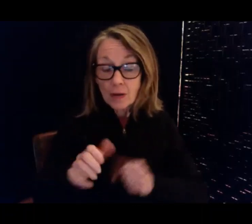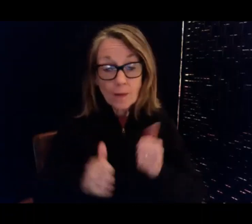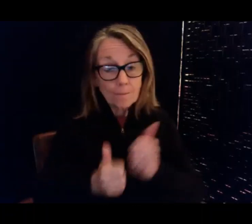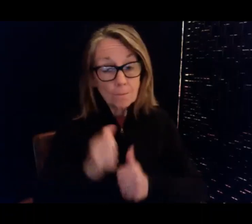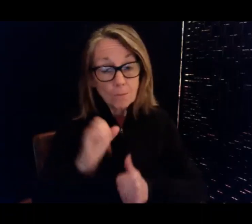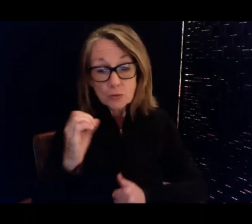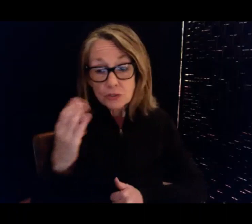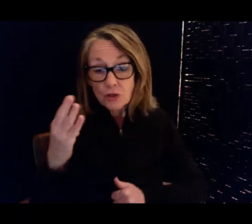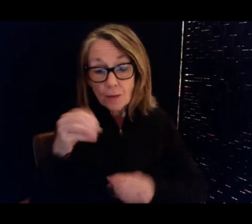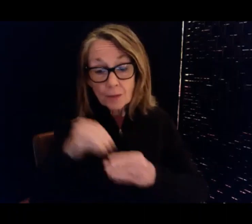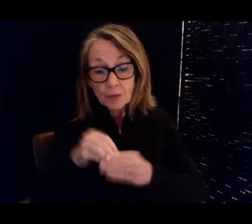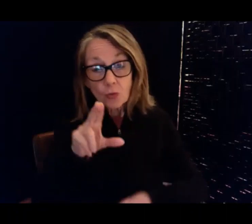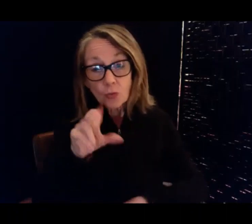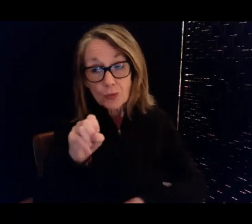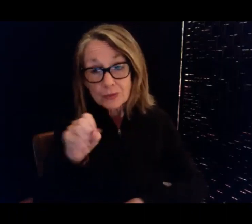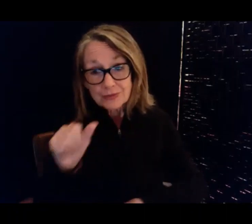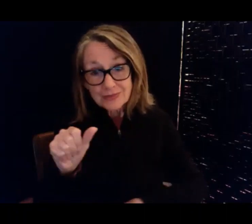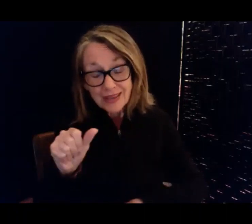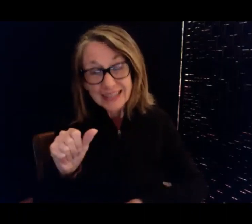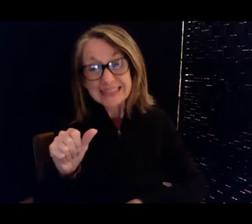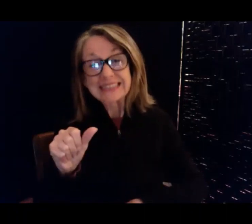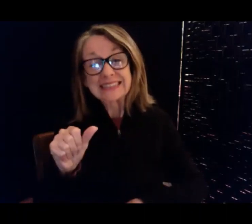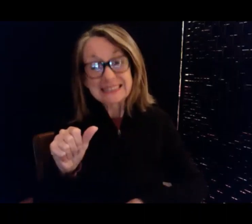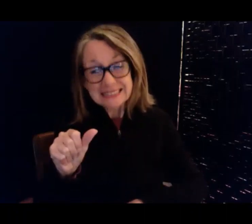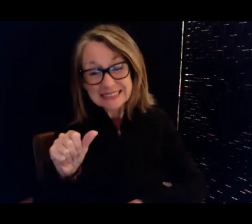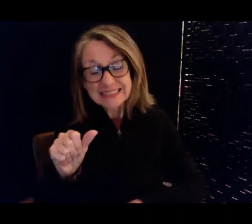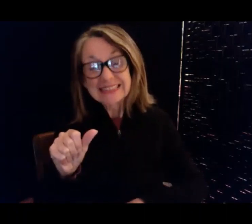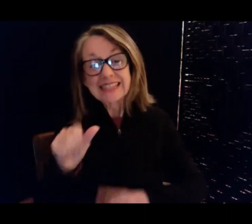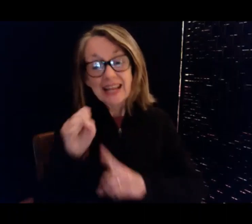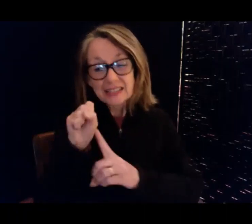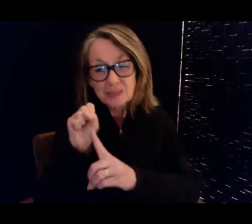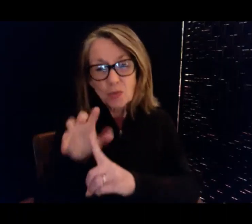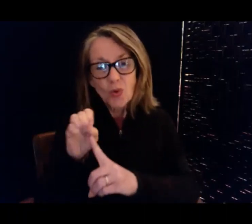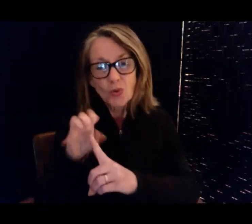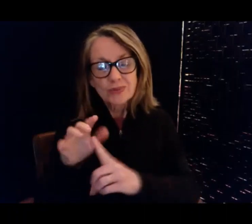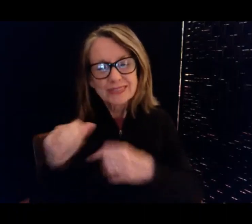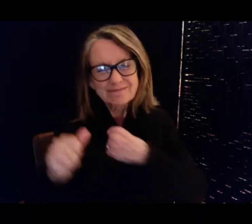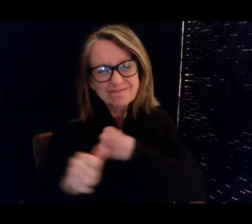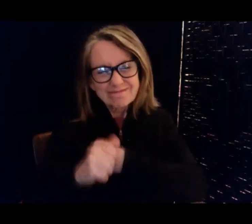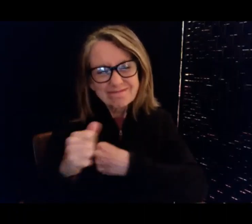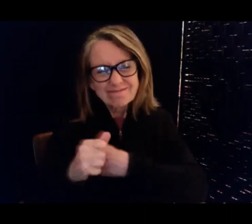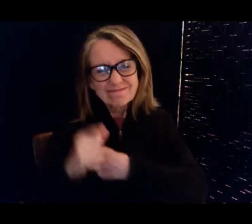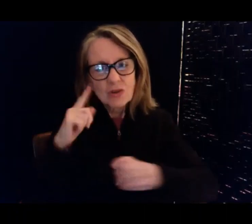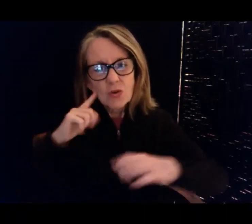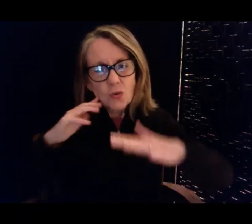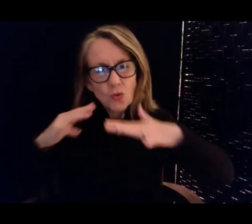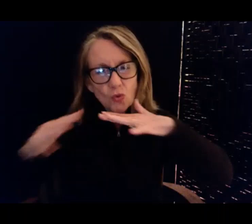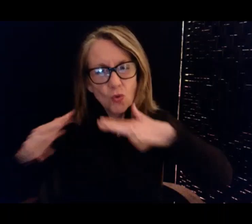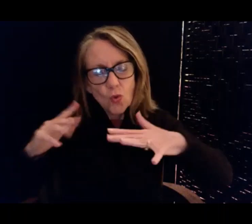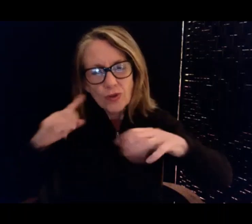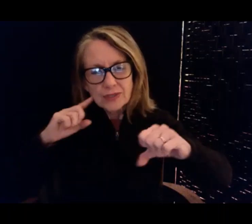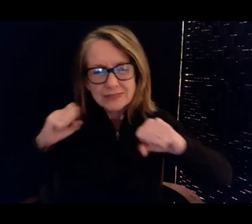States exposed people to hazardous noise levels and